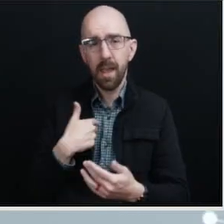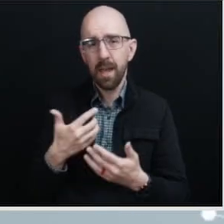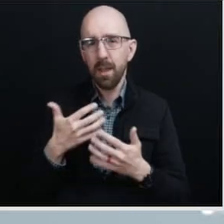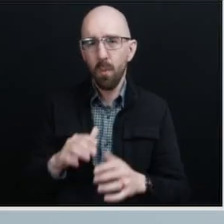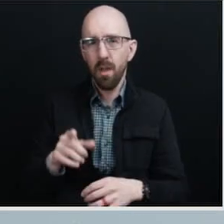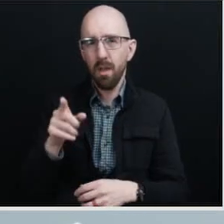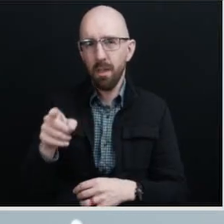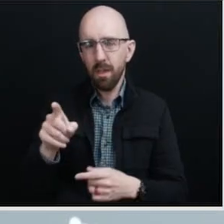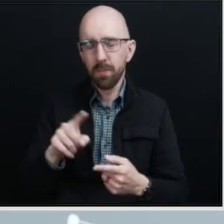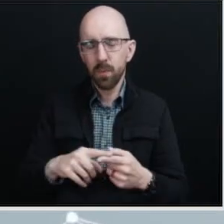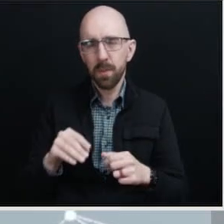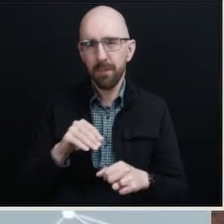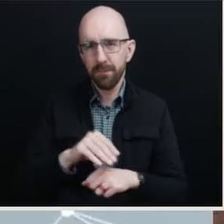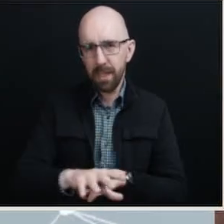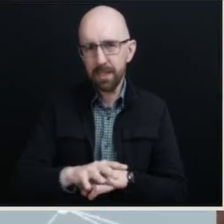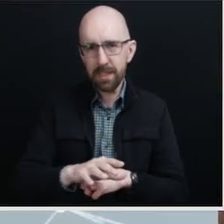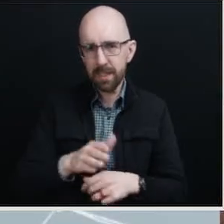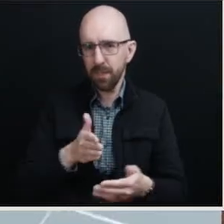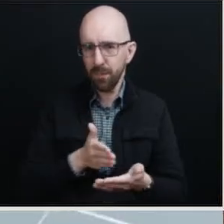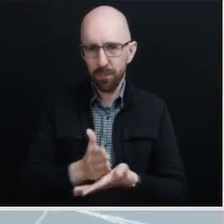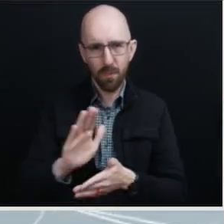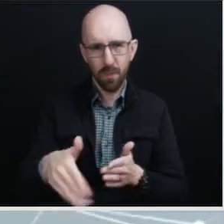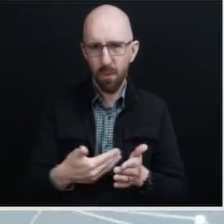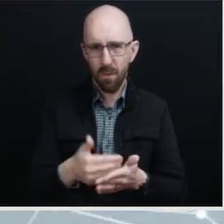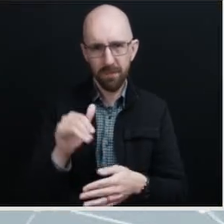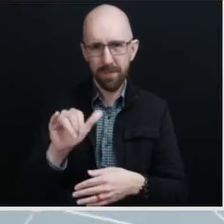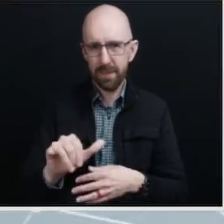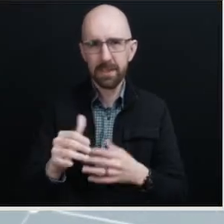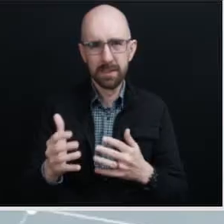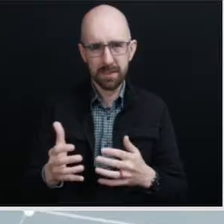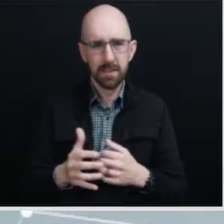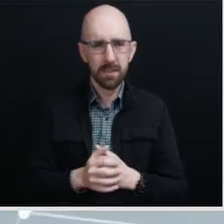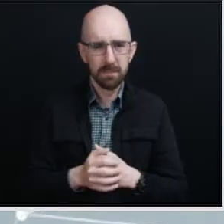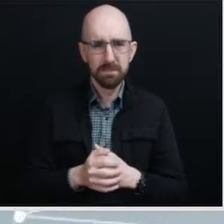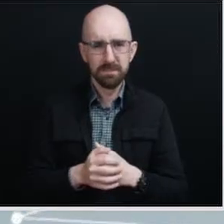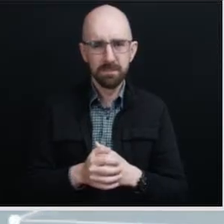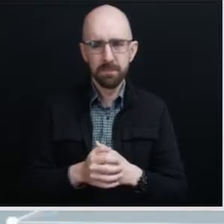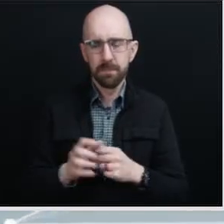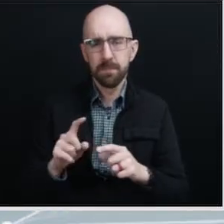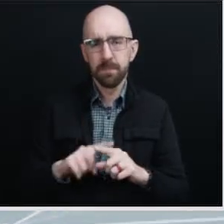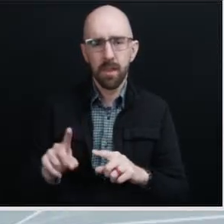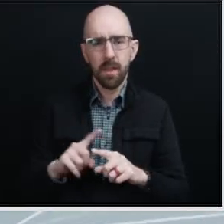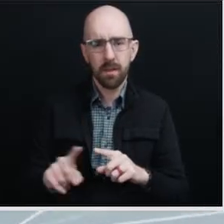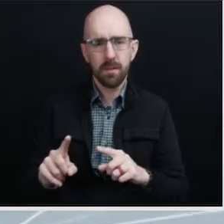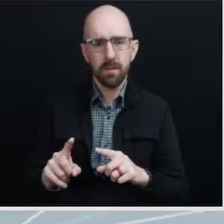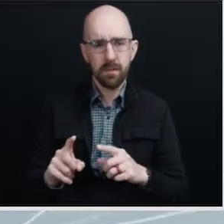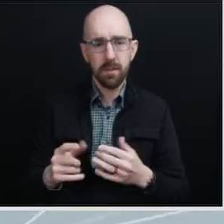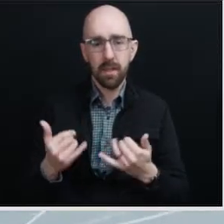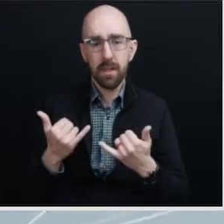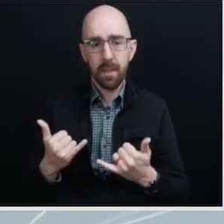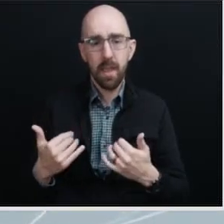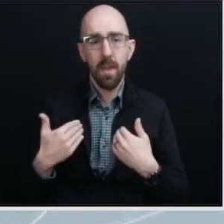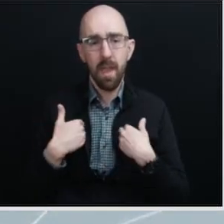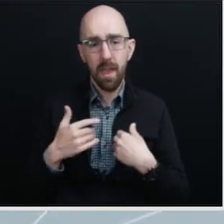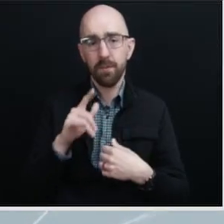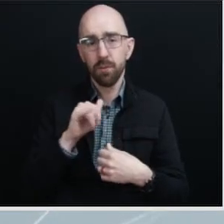affected throughout all of this. Um, but now I have like really sweet memories with him, and